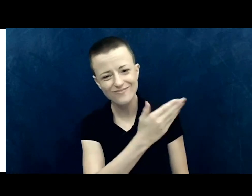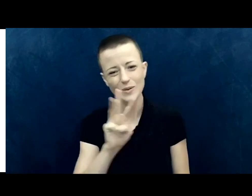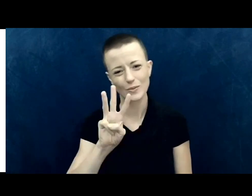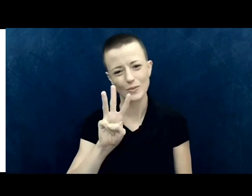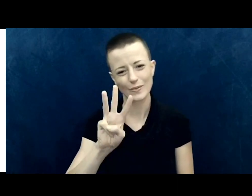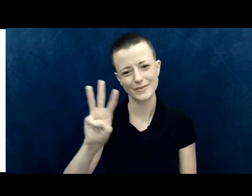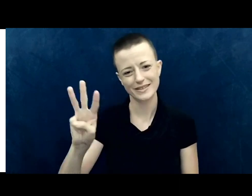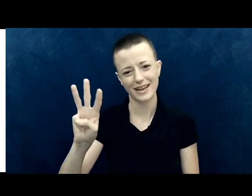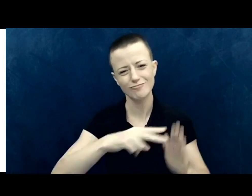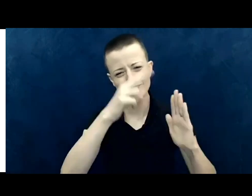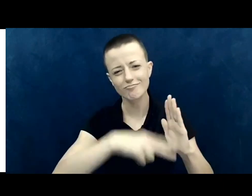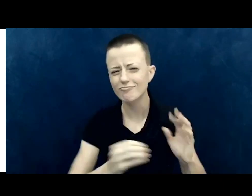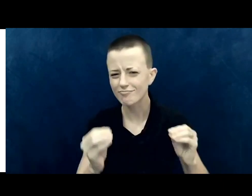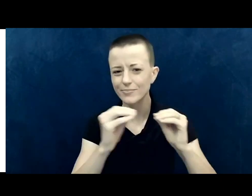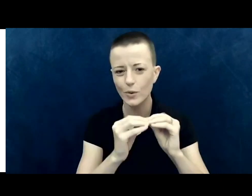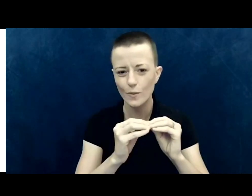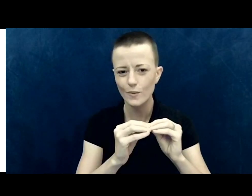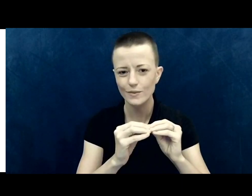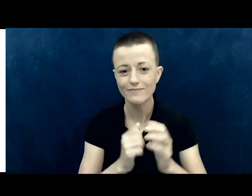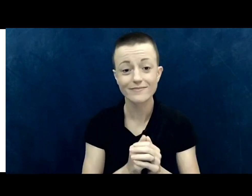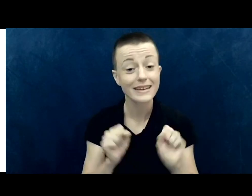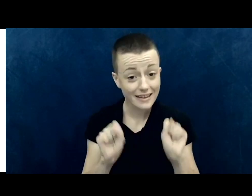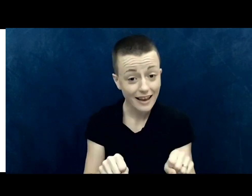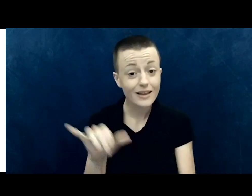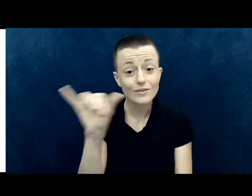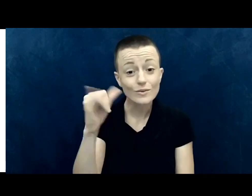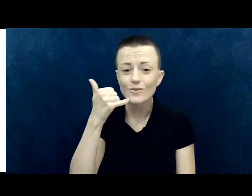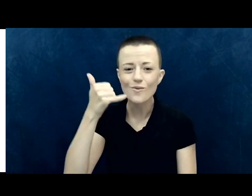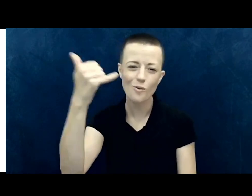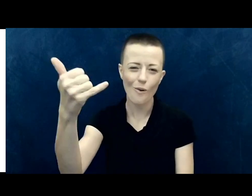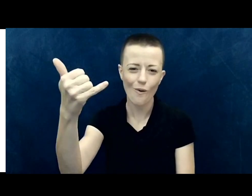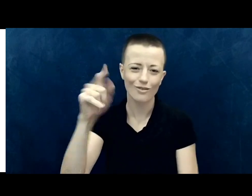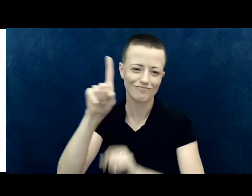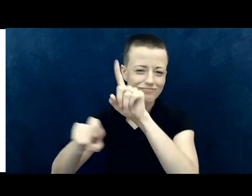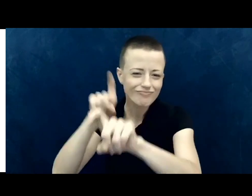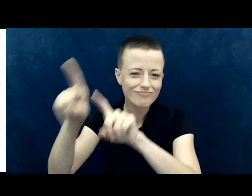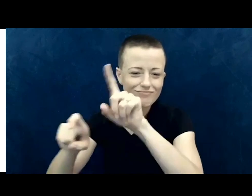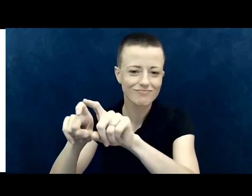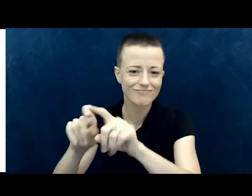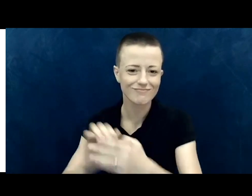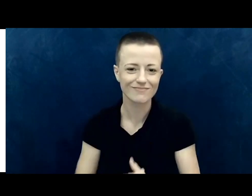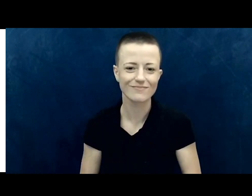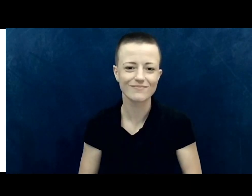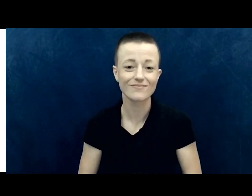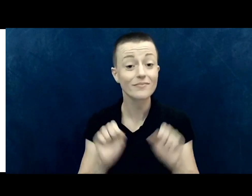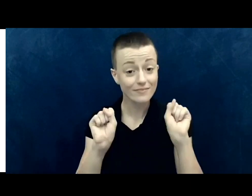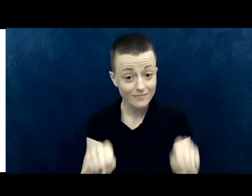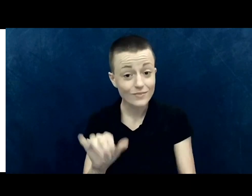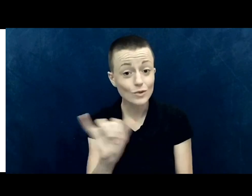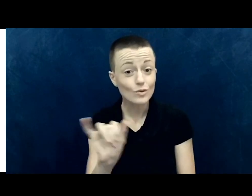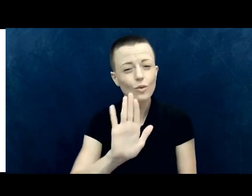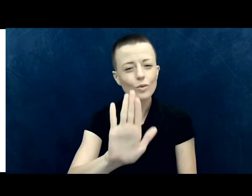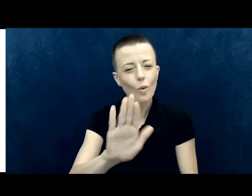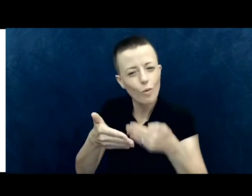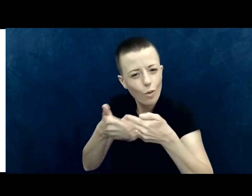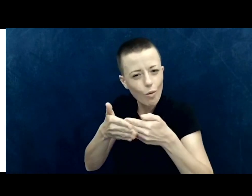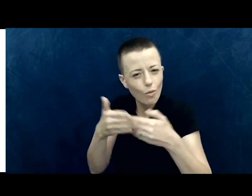For more information you can visit Ontario’s vaccination program website. [https://covid-19.ontario.ca/covid-19-vaccines-Ontario] Or call the Provincial Vaccine Information Line. [1-888-999-6488. TTY: 1-866-797-0007. Information is available in more than 300 languages.]